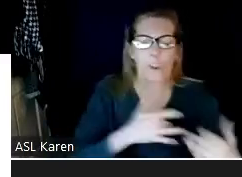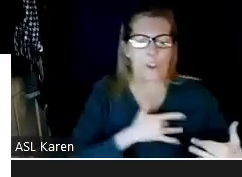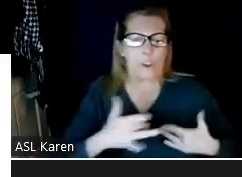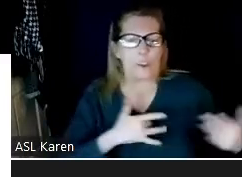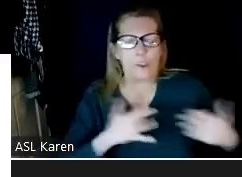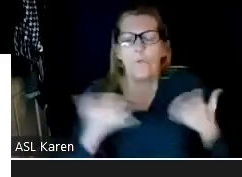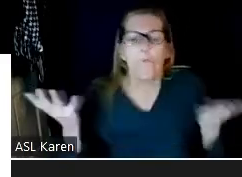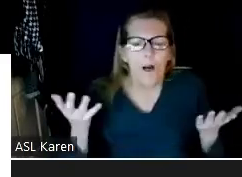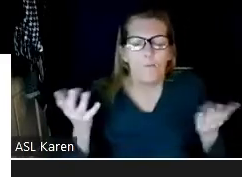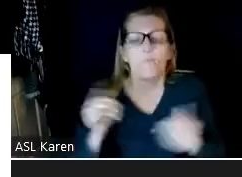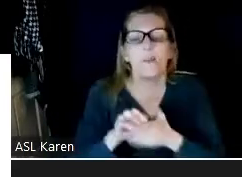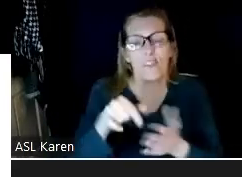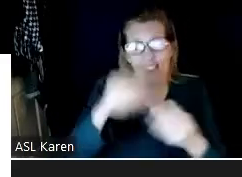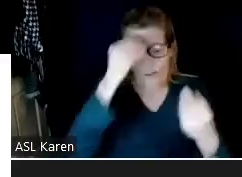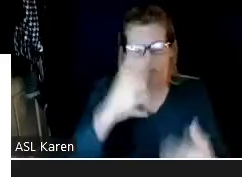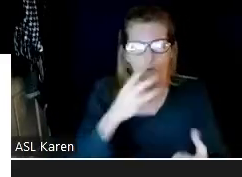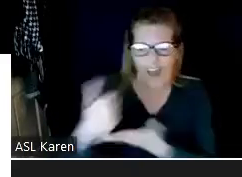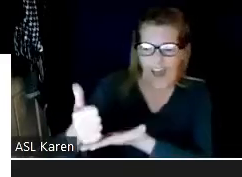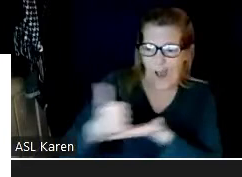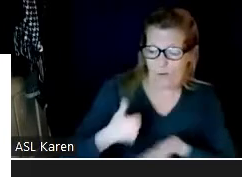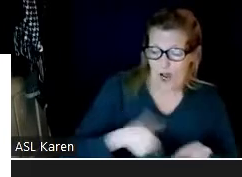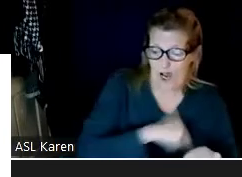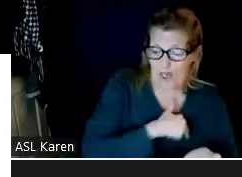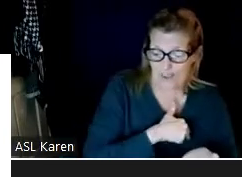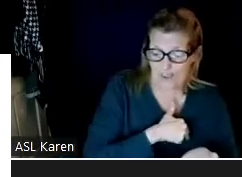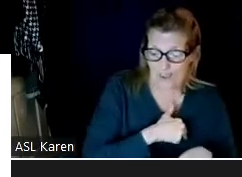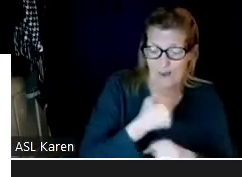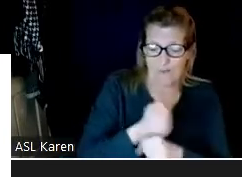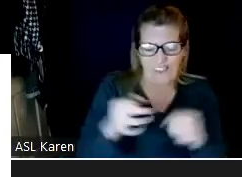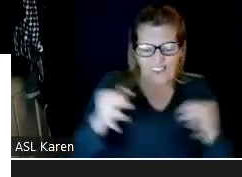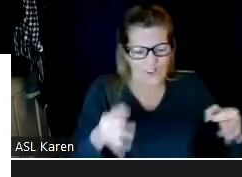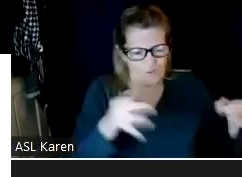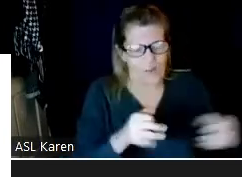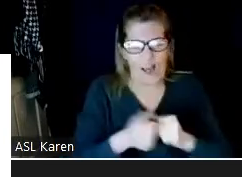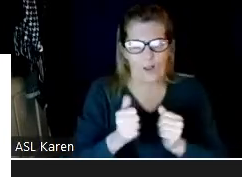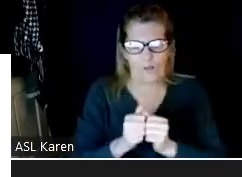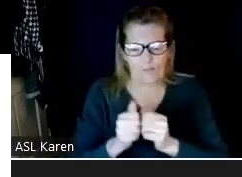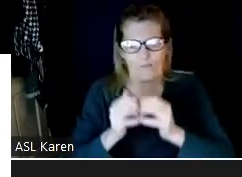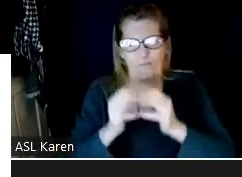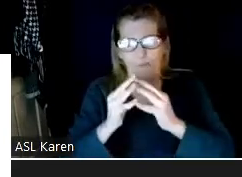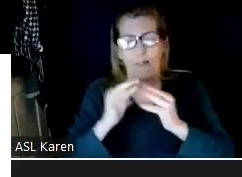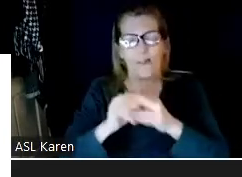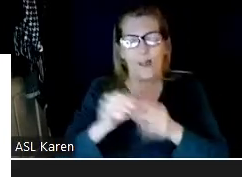15:05:56 This information will help us make decisions about how to build and then operate the program.